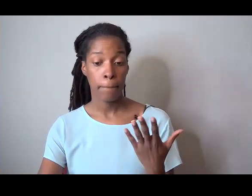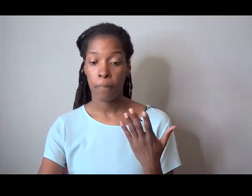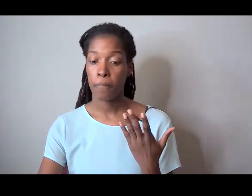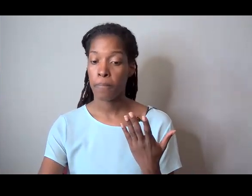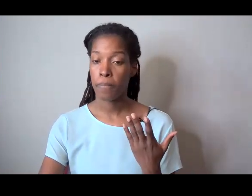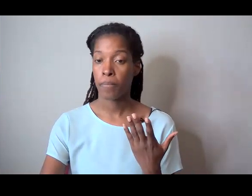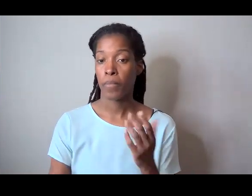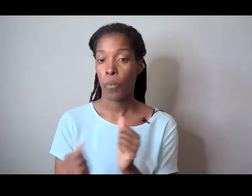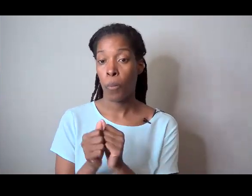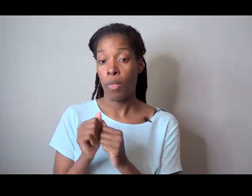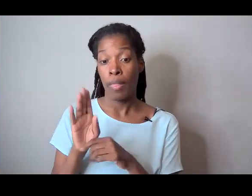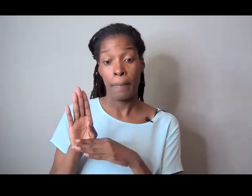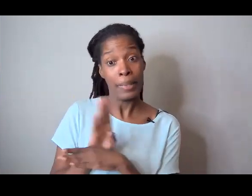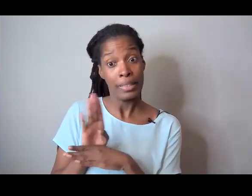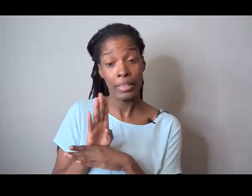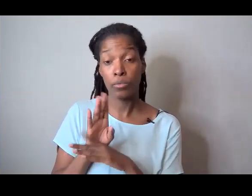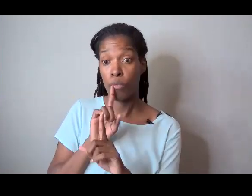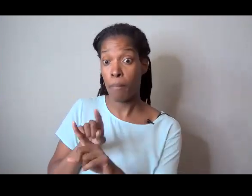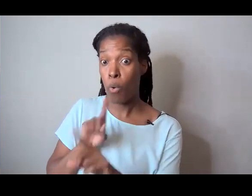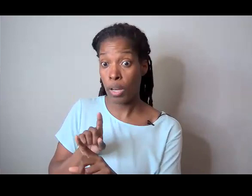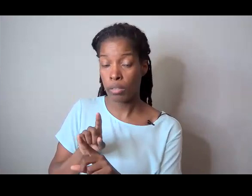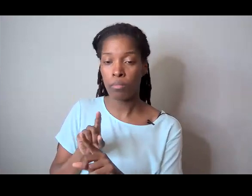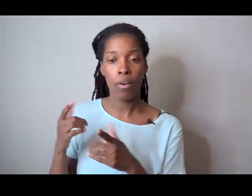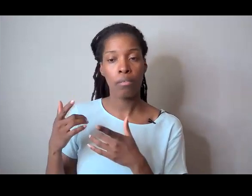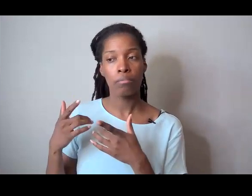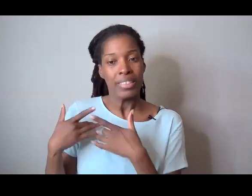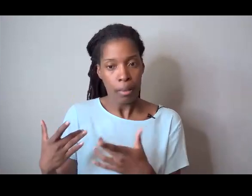that you have opened your business, generally speaking, you will have a business bank account.